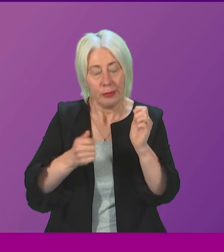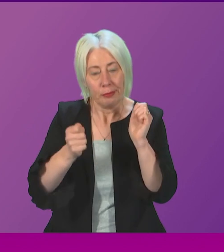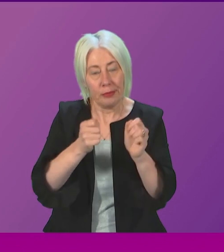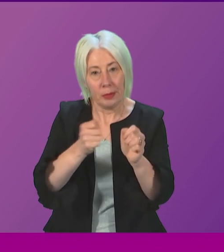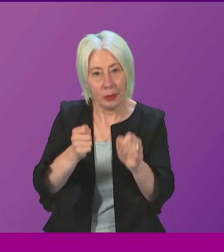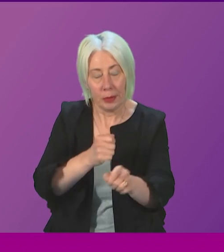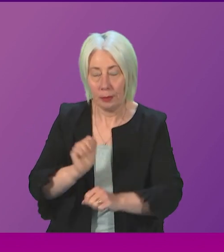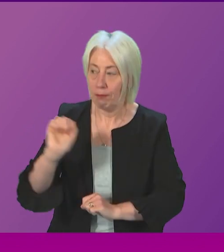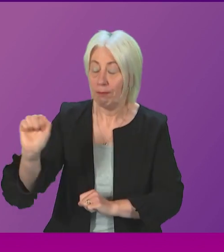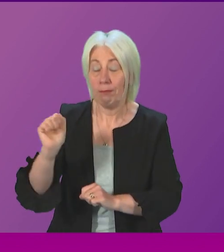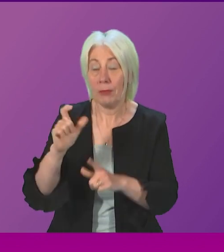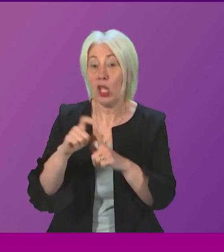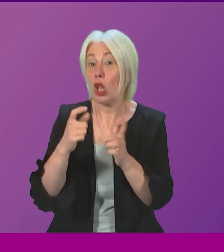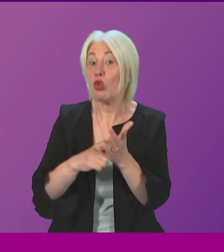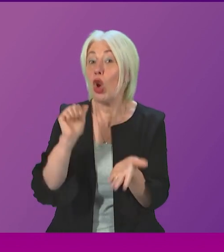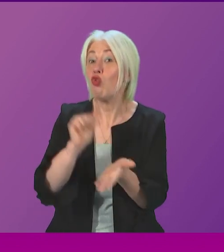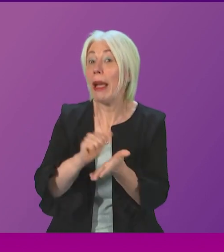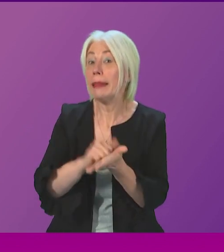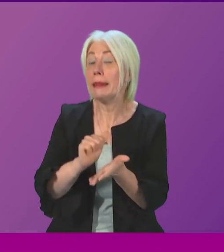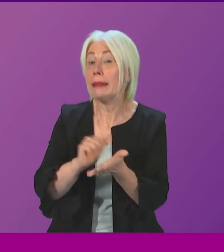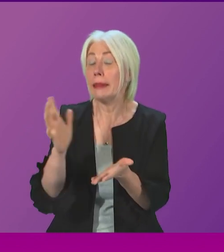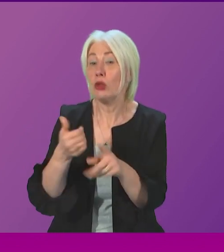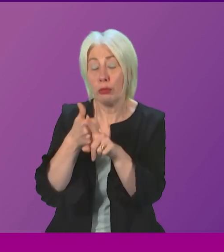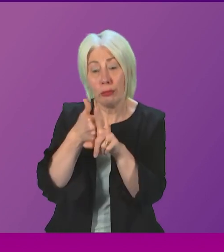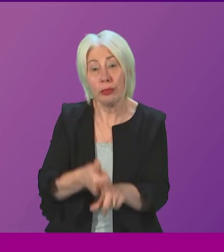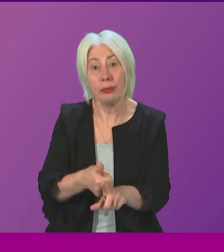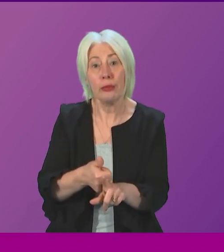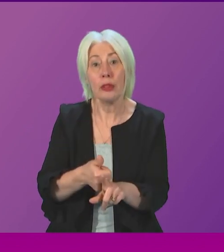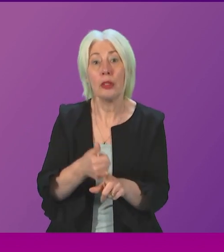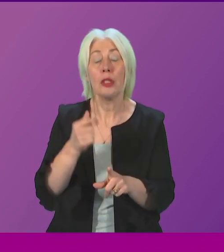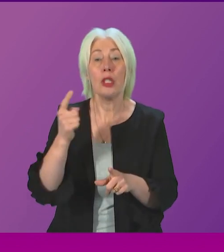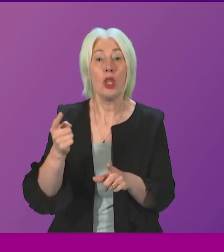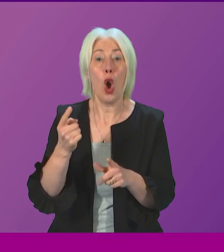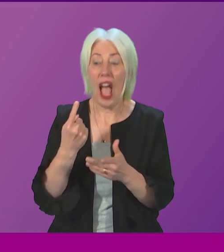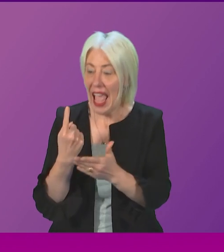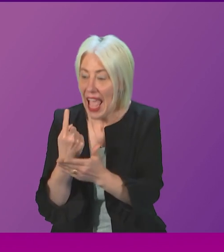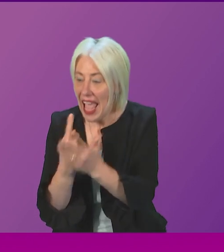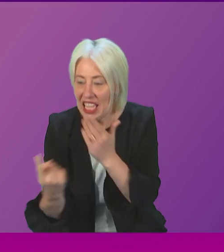Douglas Ross is right to emphasise that this is not a criticism of individual police officers,